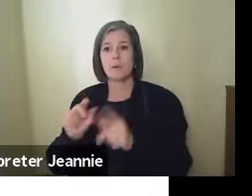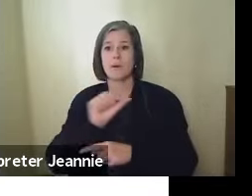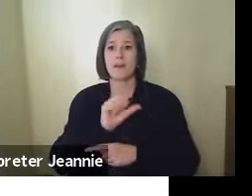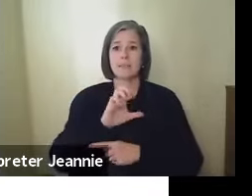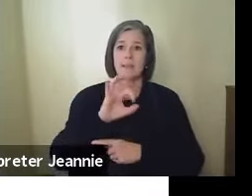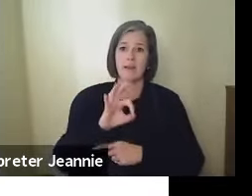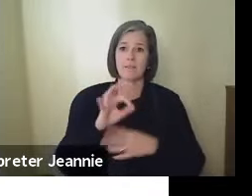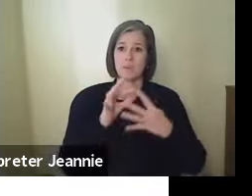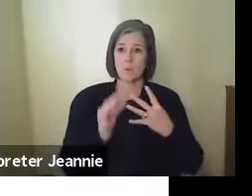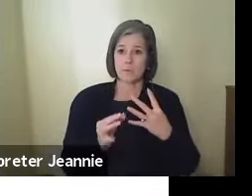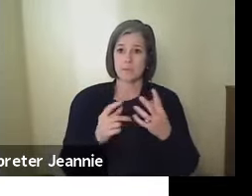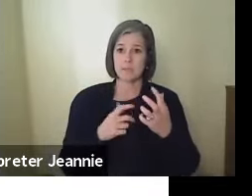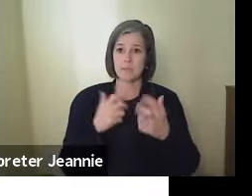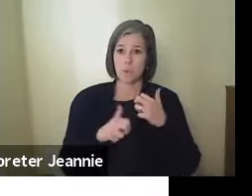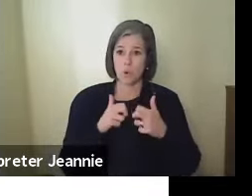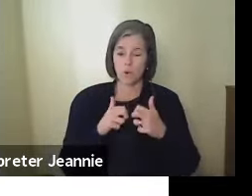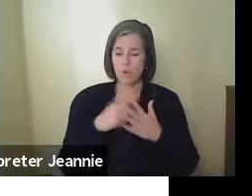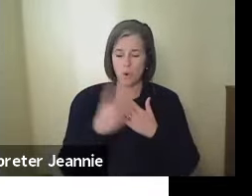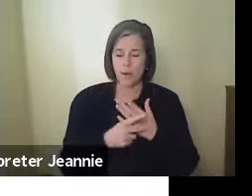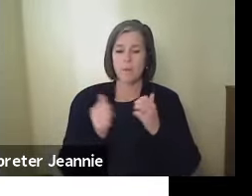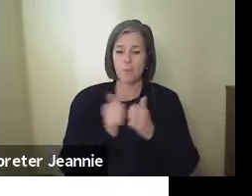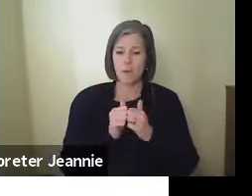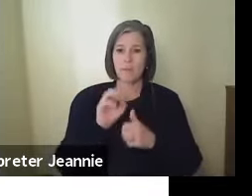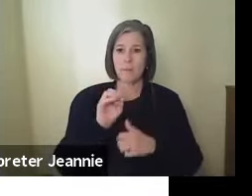program or in Medicaid waiver program and those folks are also included.